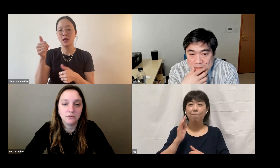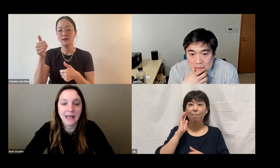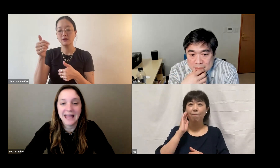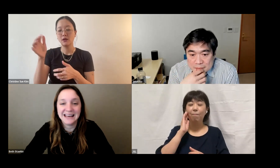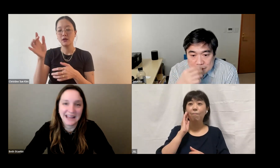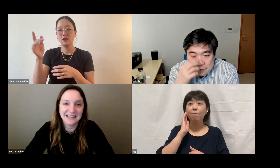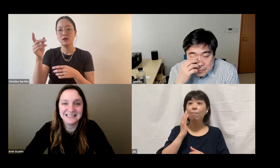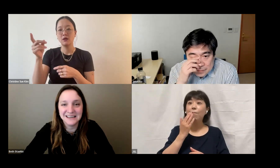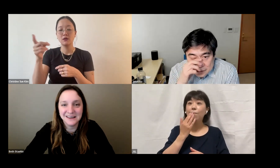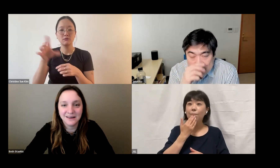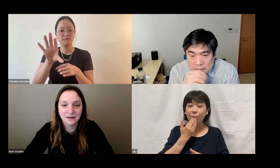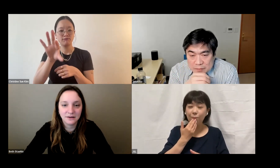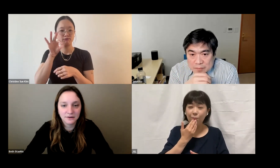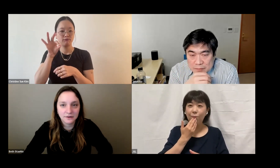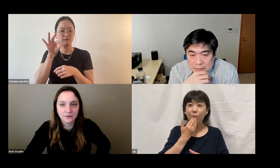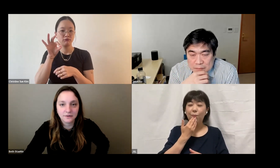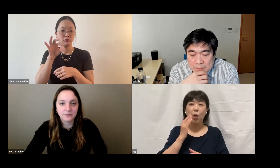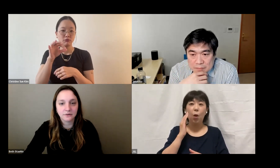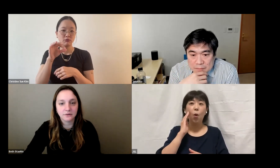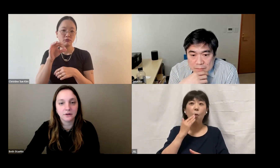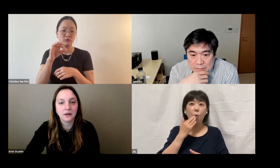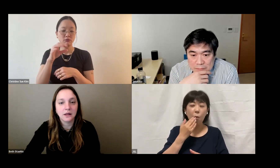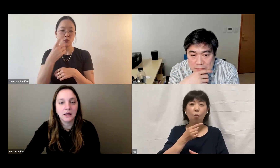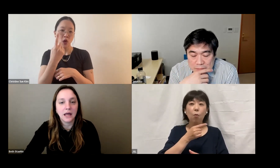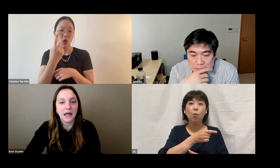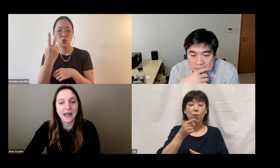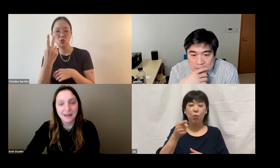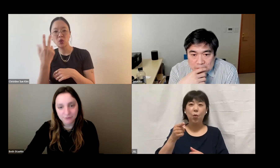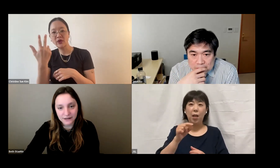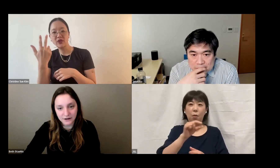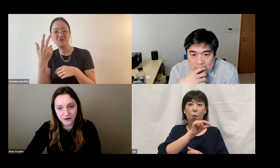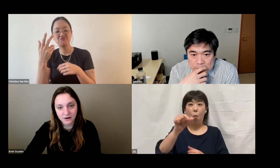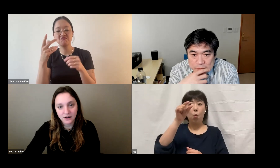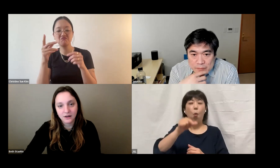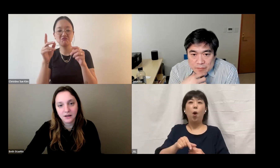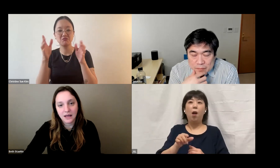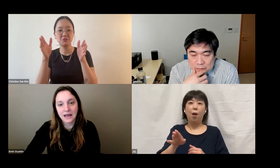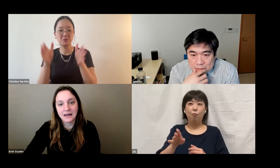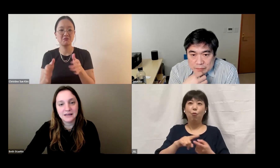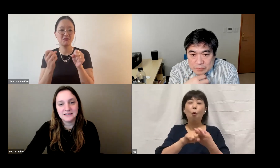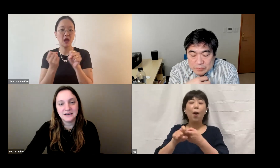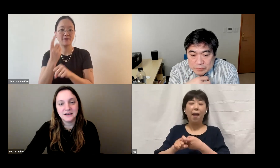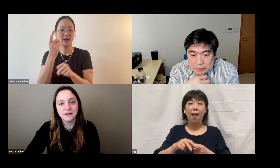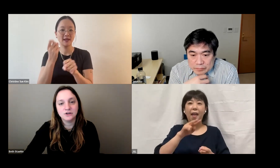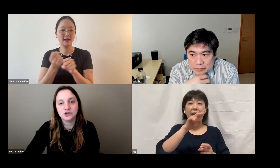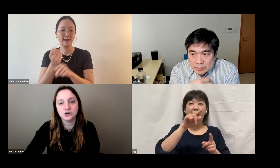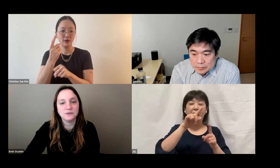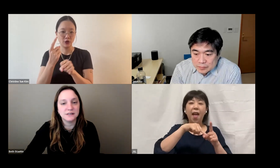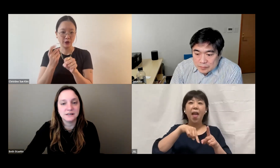N.A.D. and every year NAD chooses